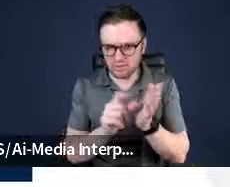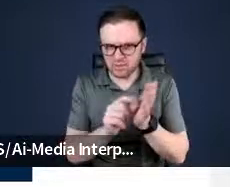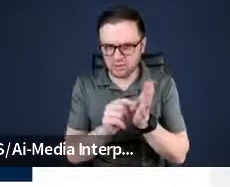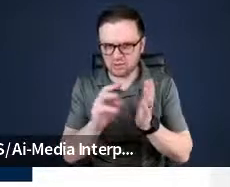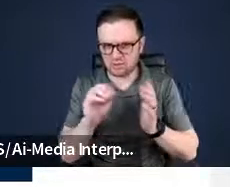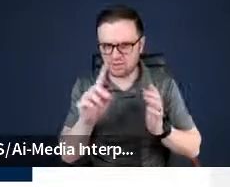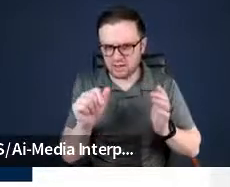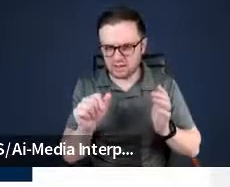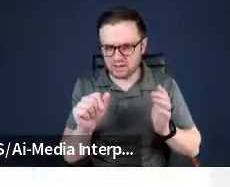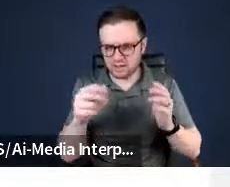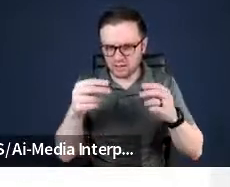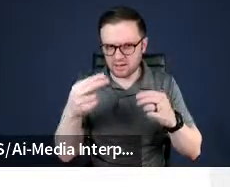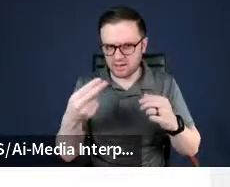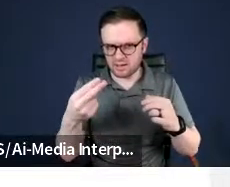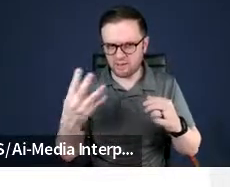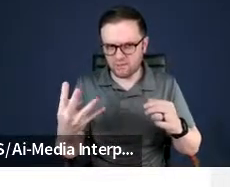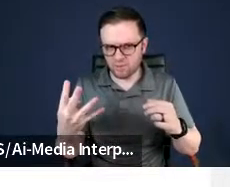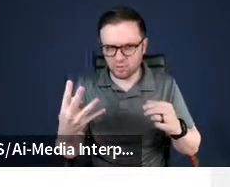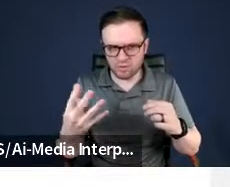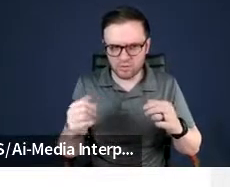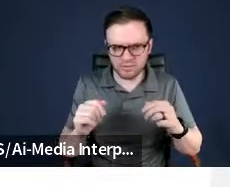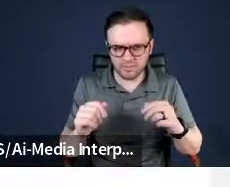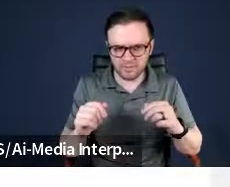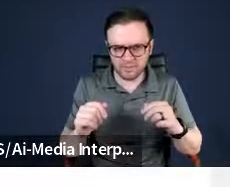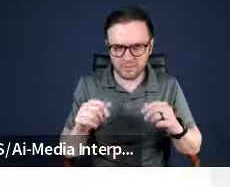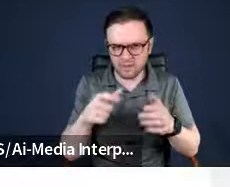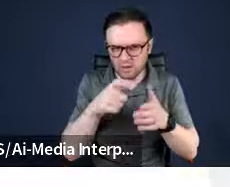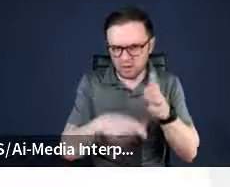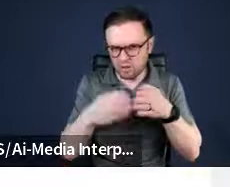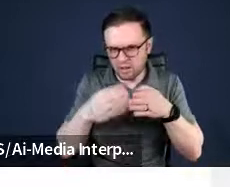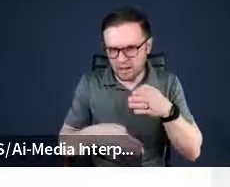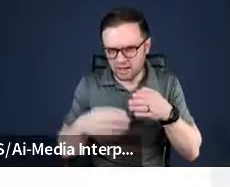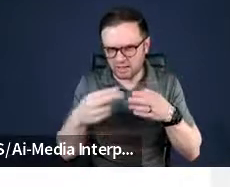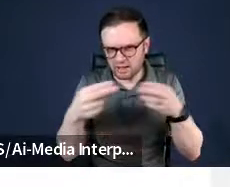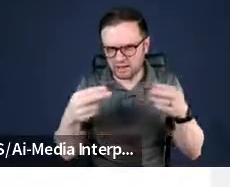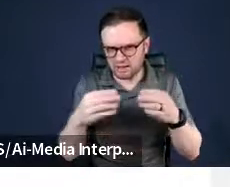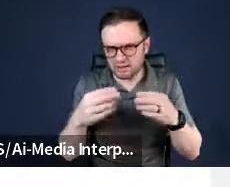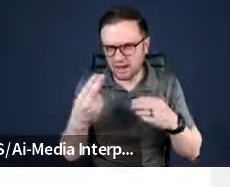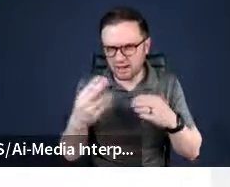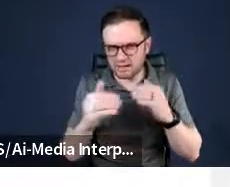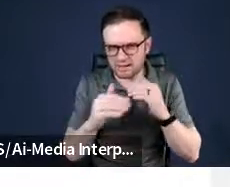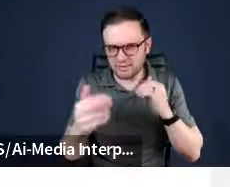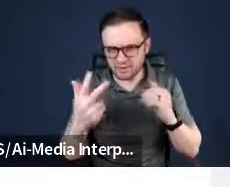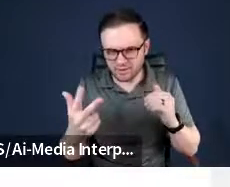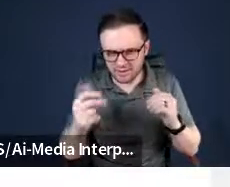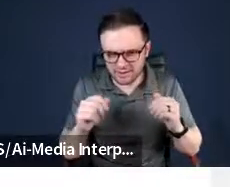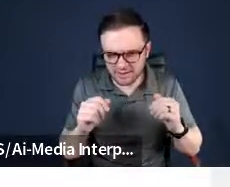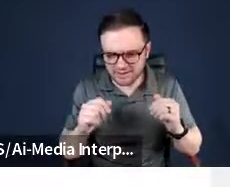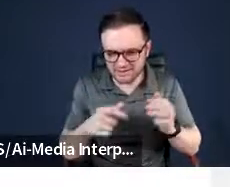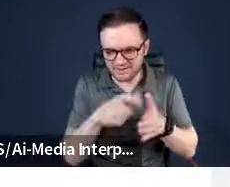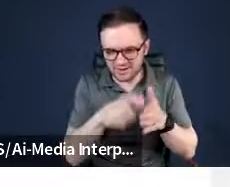support this effort, article, article, link publications and media, heading level for link read more,